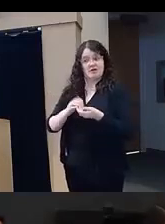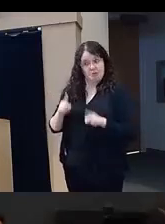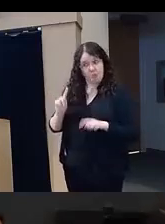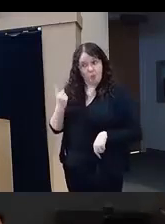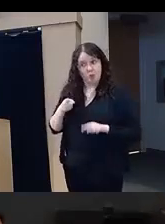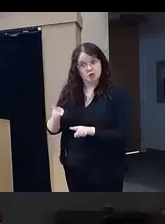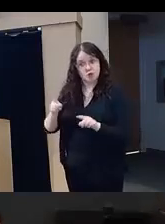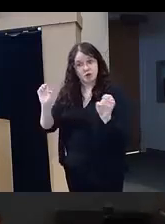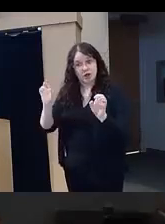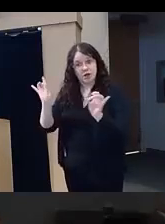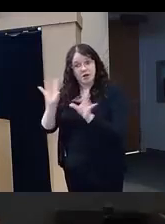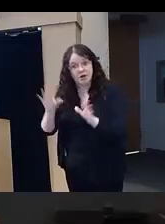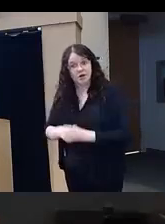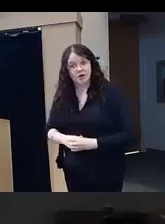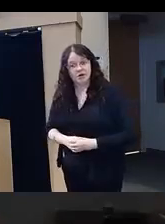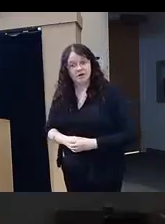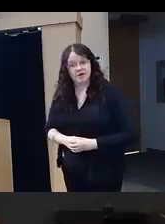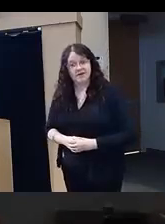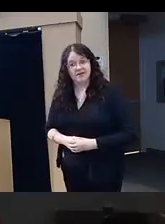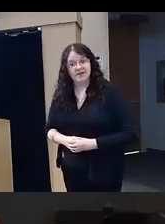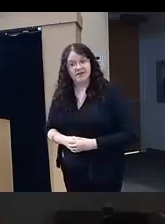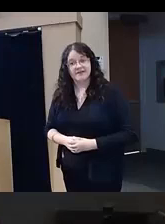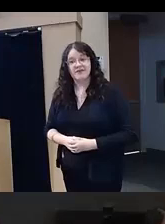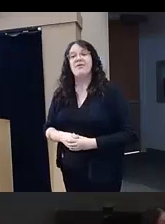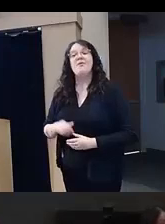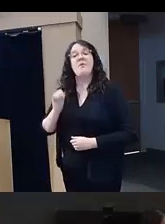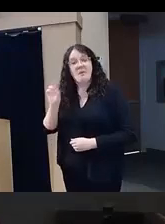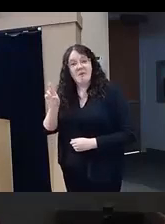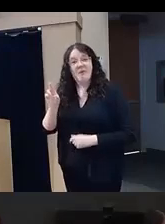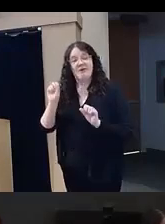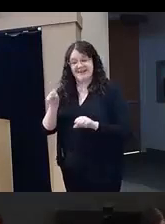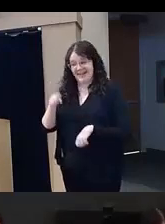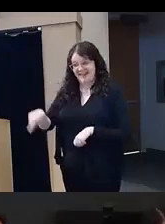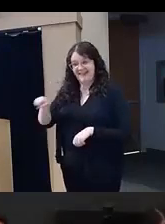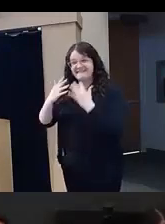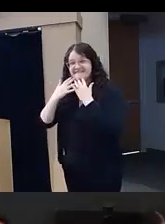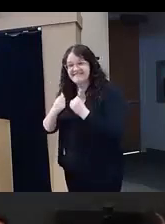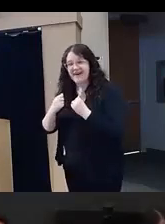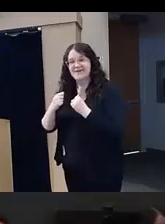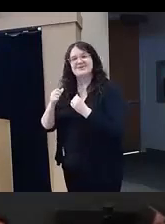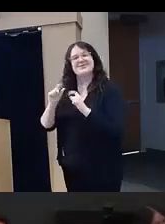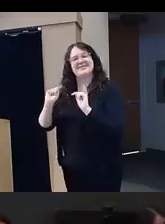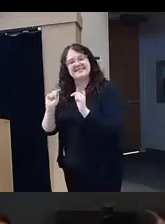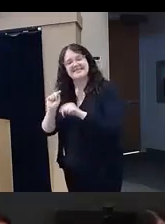and is there a way to carry those values during the time of Peace as well and I